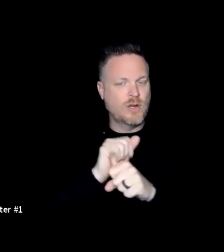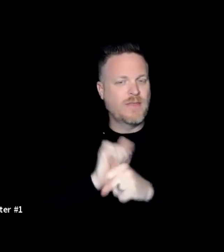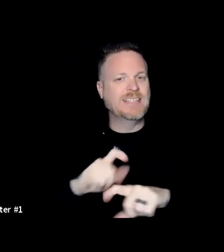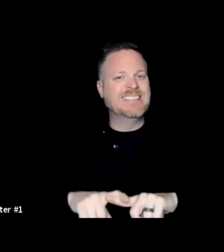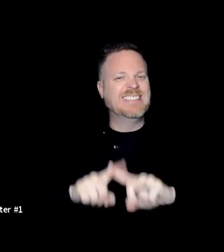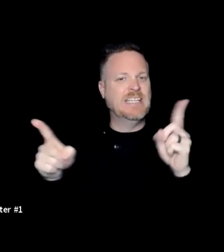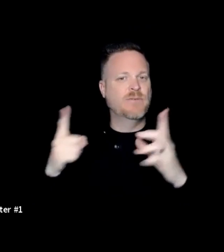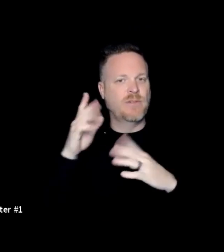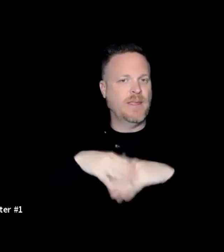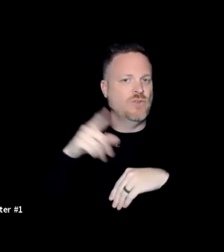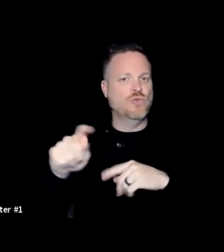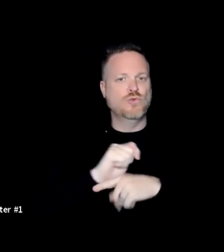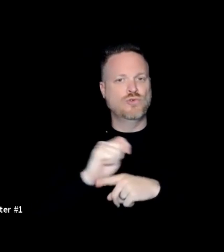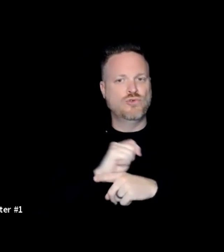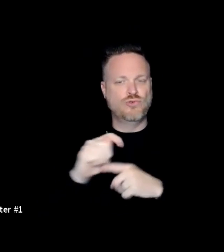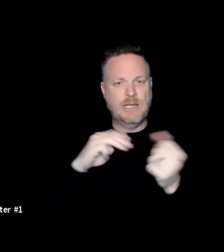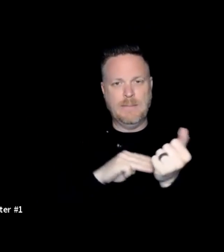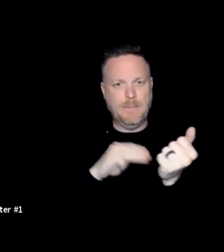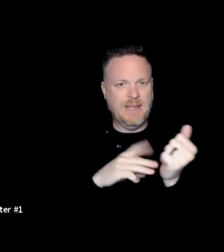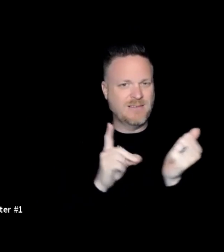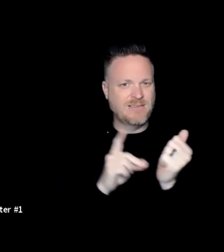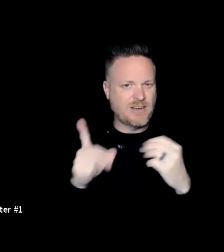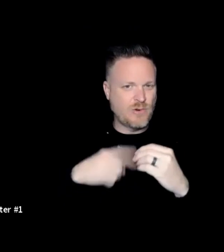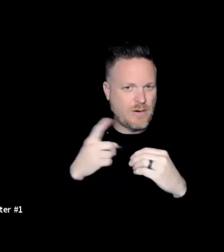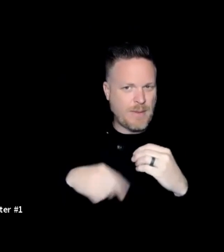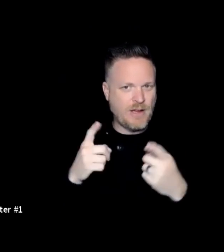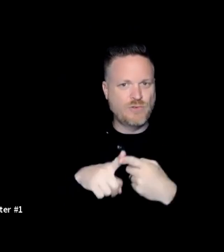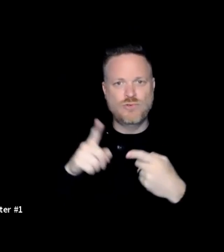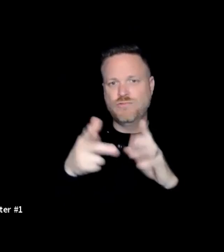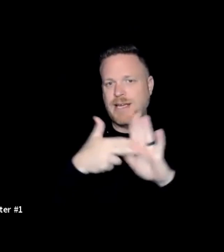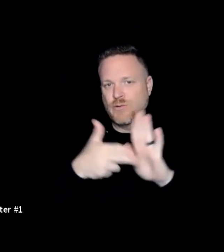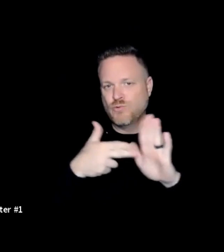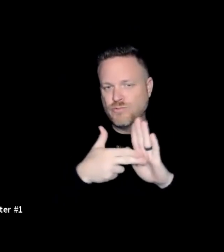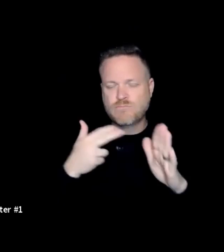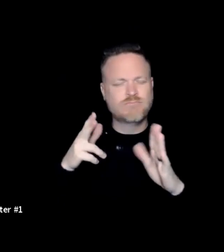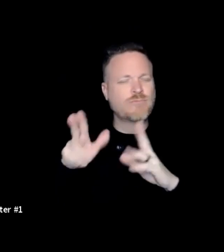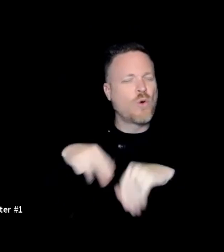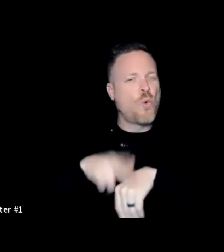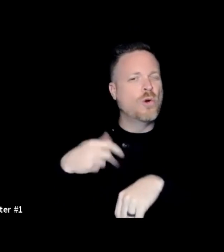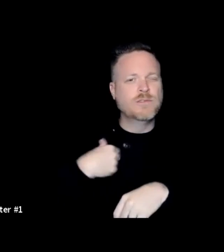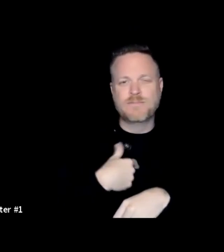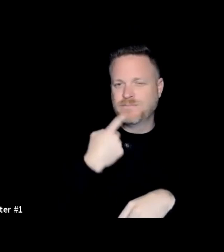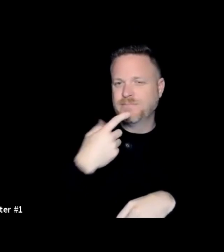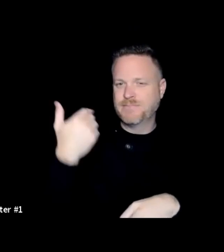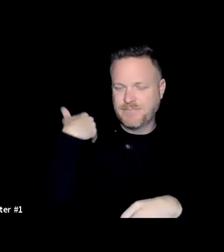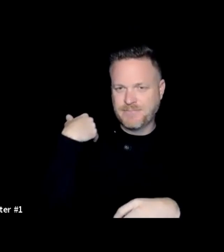would train a medical doctor about diagnosis. Of course, as I said earlier in my segment, how